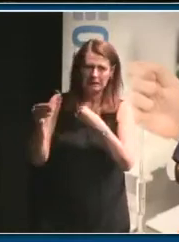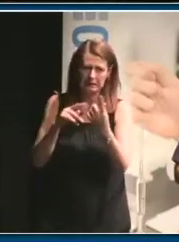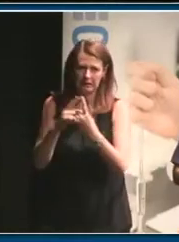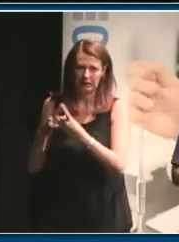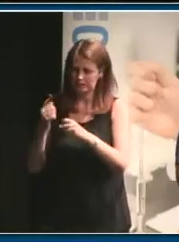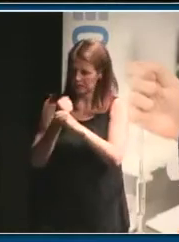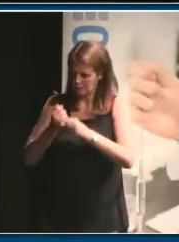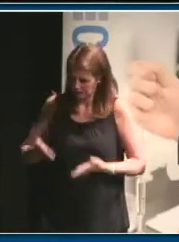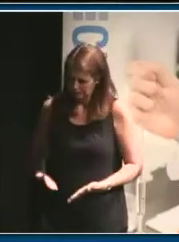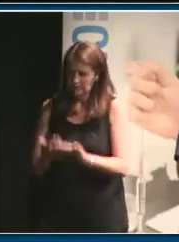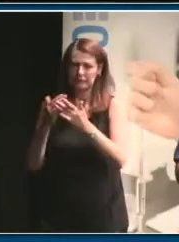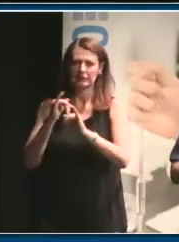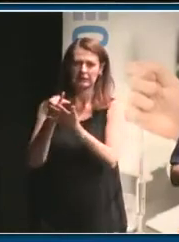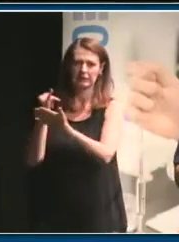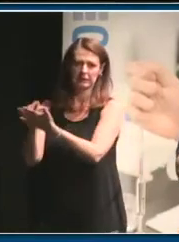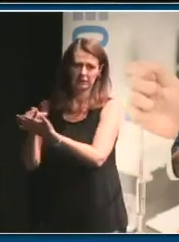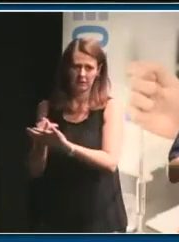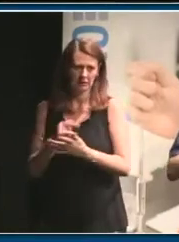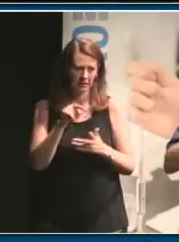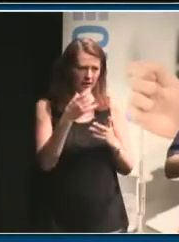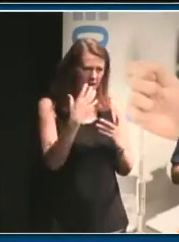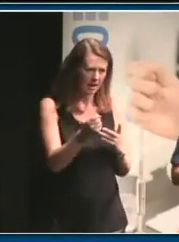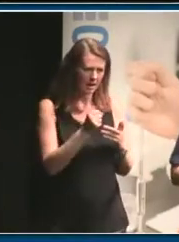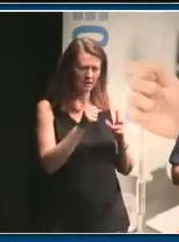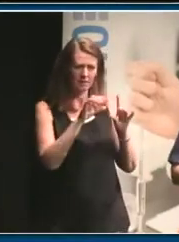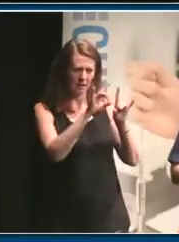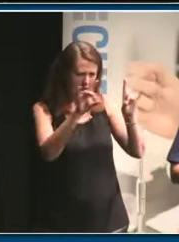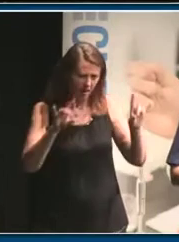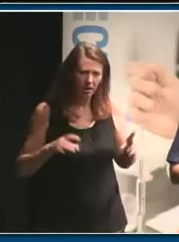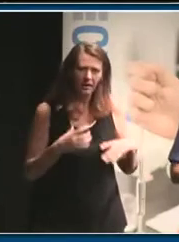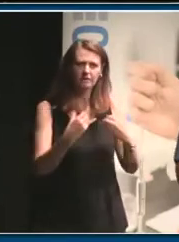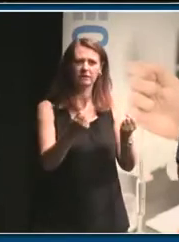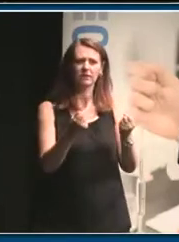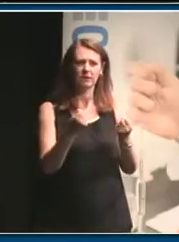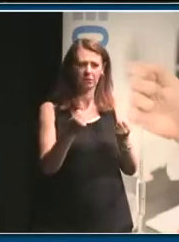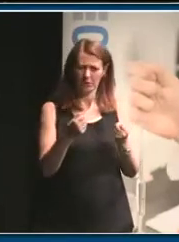defects. Let's assume there are monomers that are endocrine disruptors. Well, no one would want to